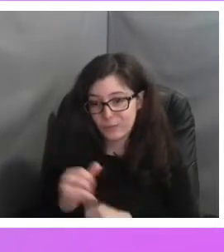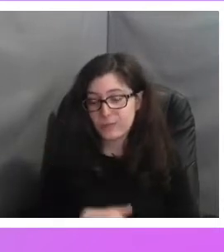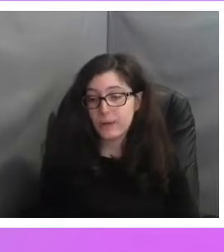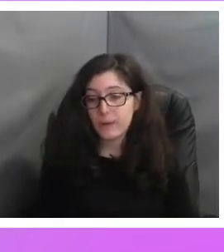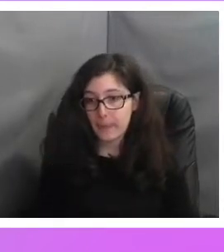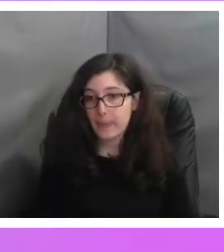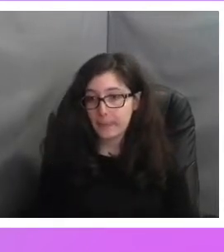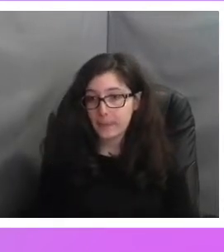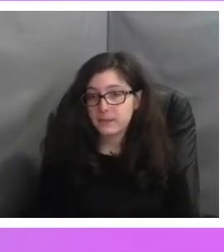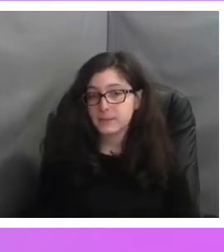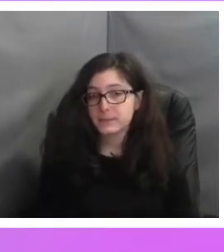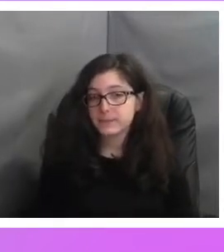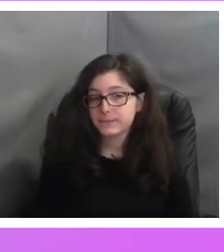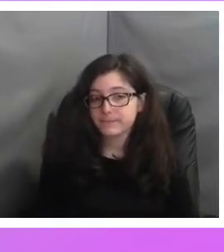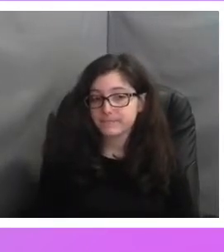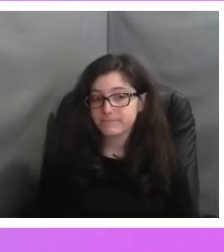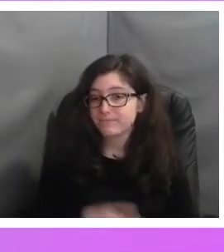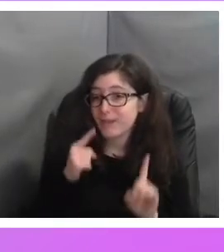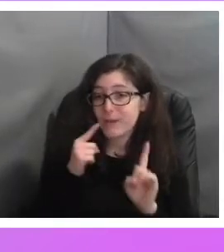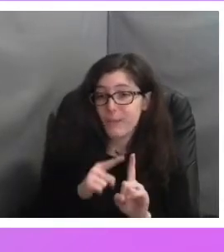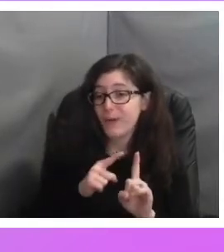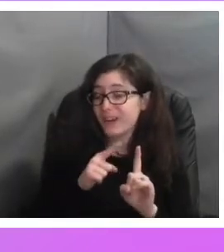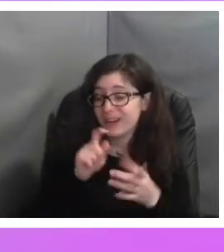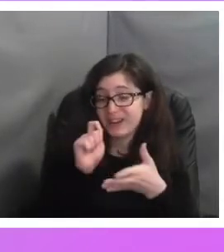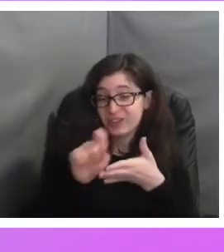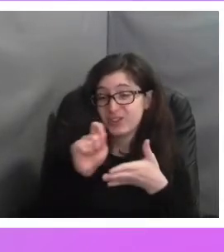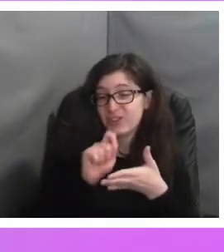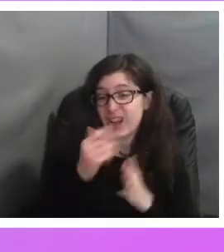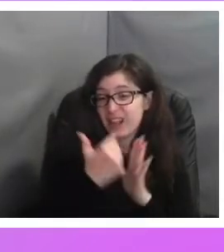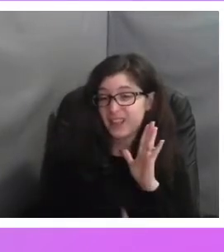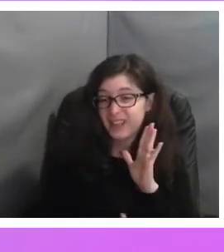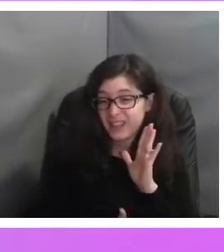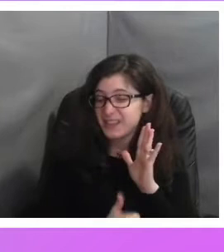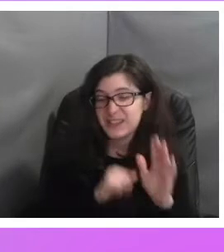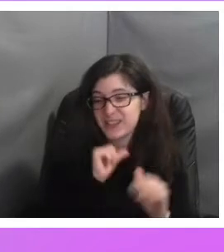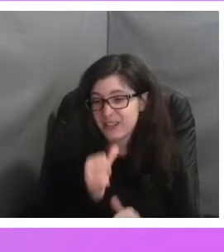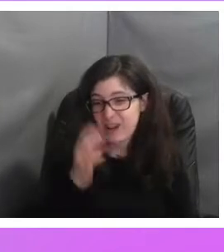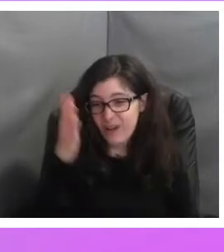And it's not about a checklist because it's about building accessibility